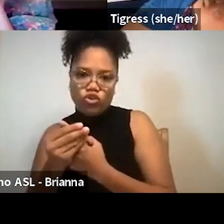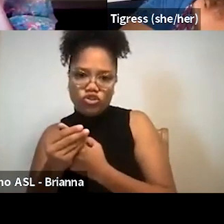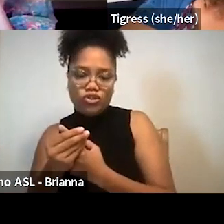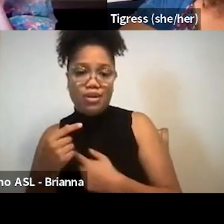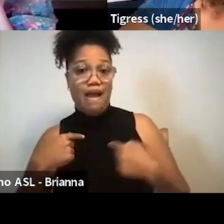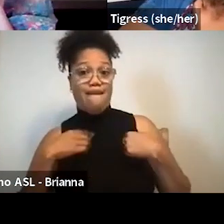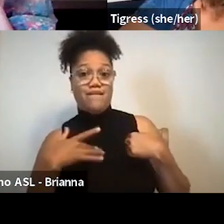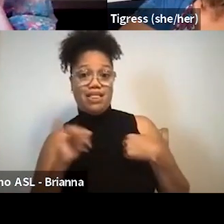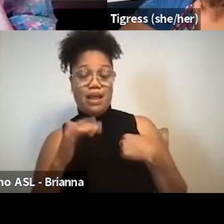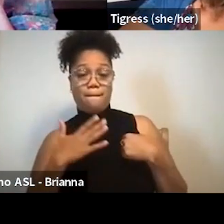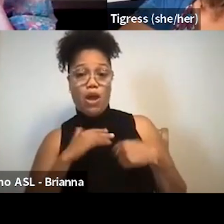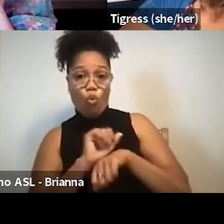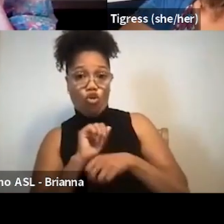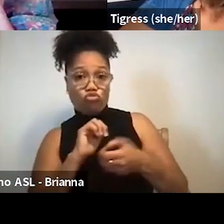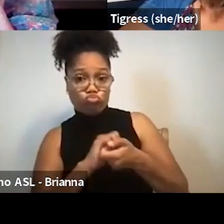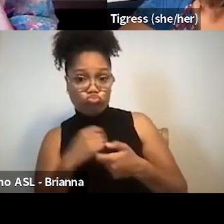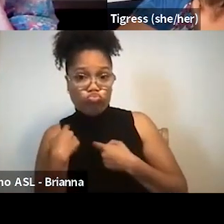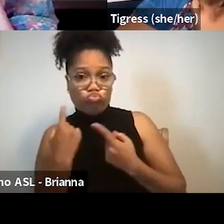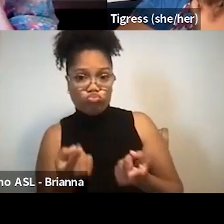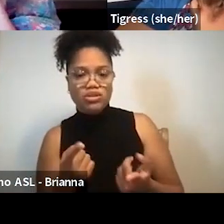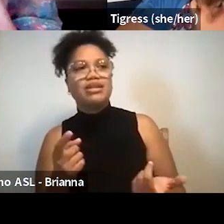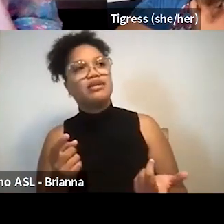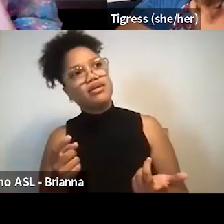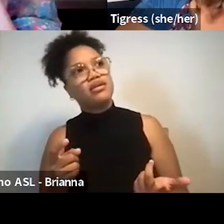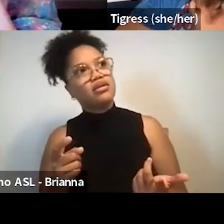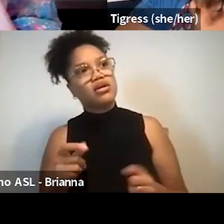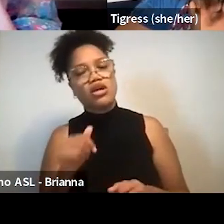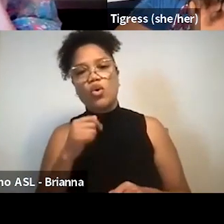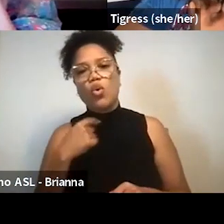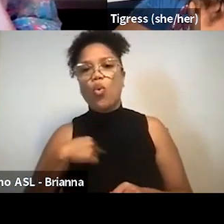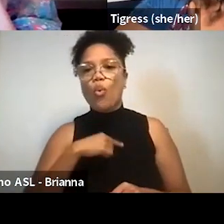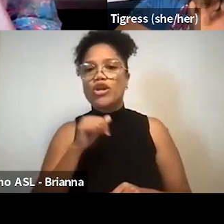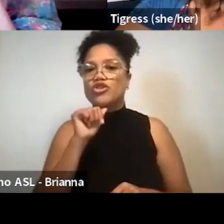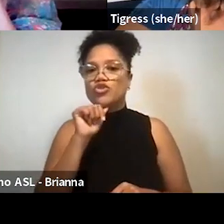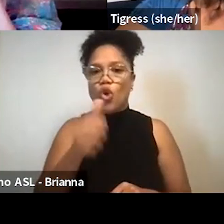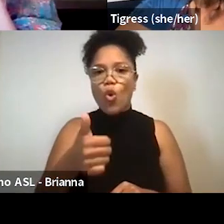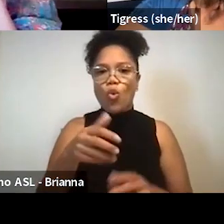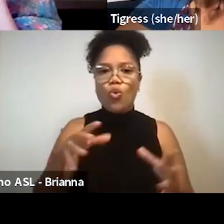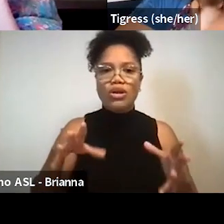like a lot of what we've been doing is just not engaging the question of what?